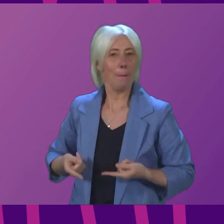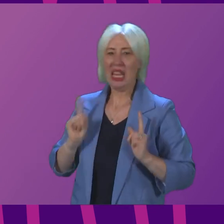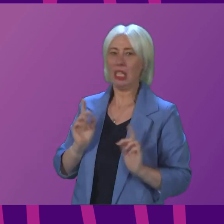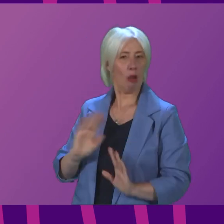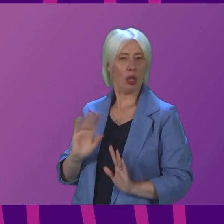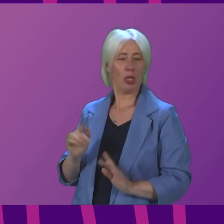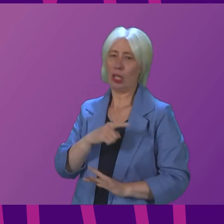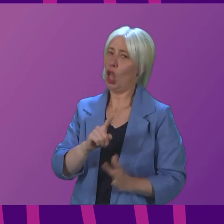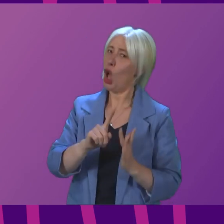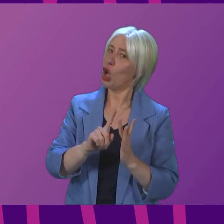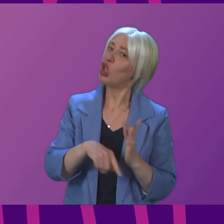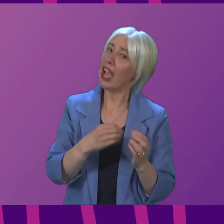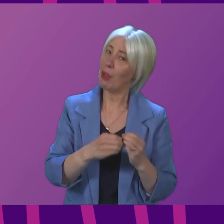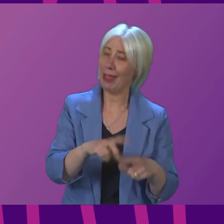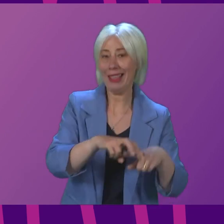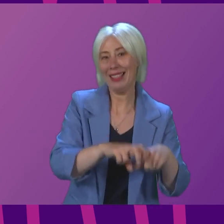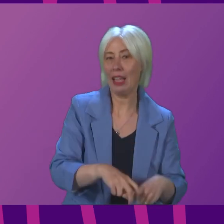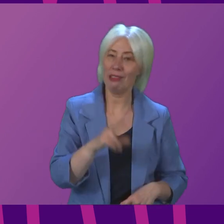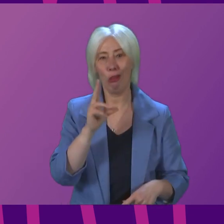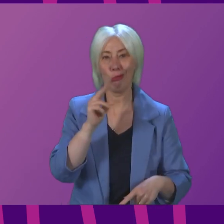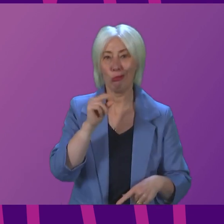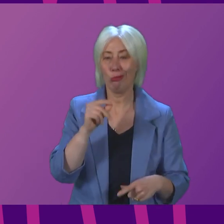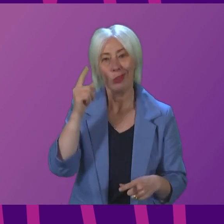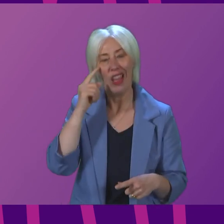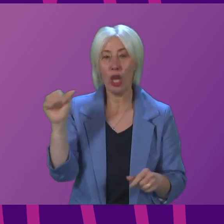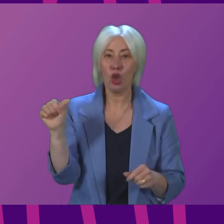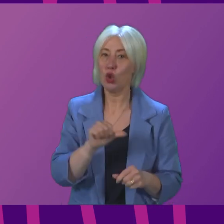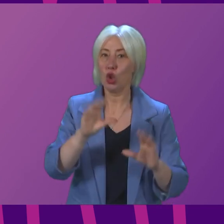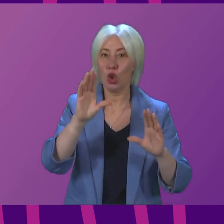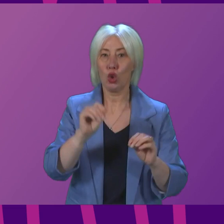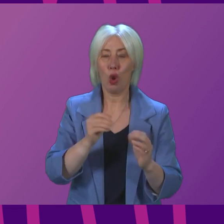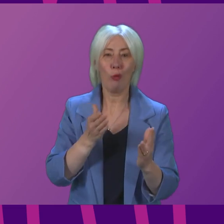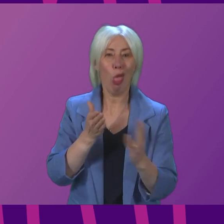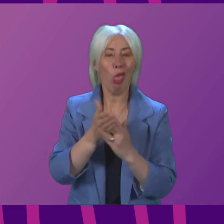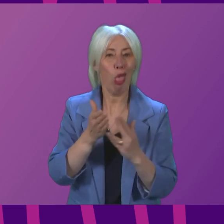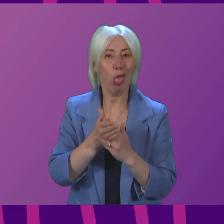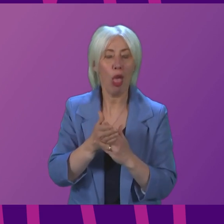Jackie Baillie should stop indulging in political commentary from a sedentary position and engage